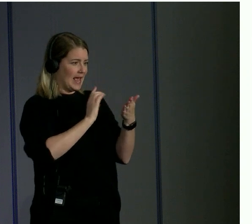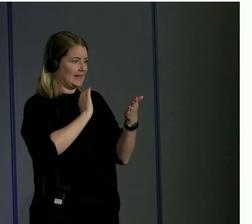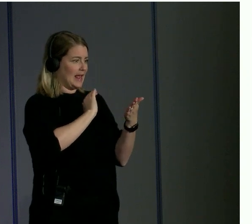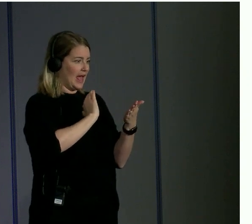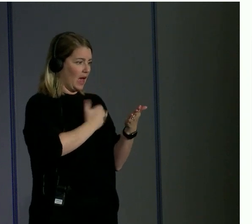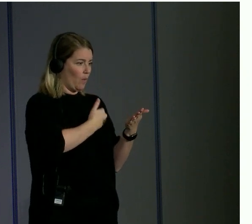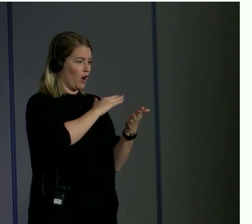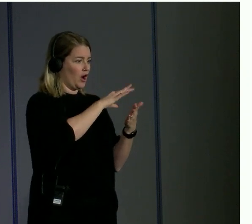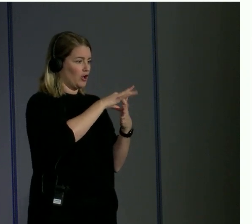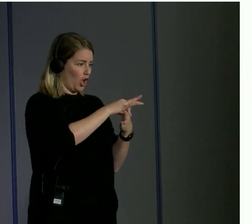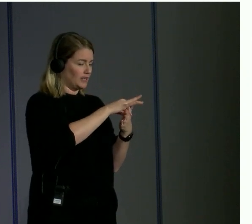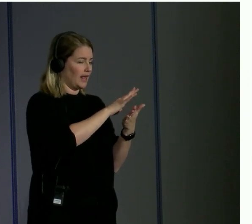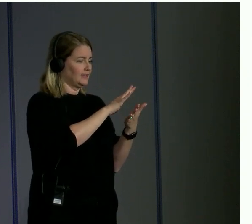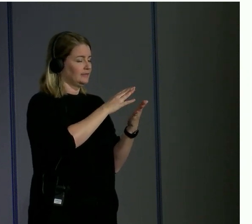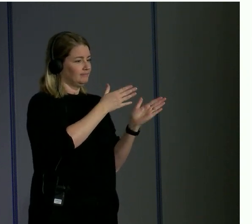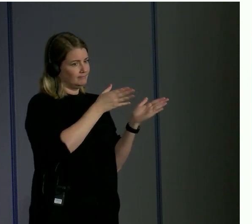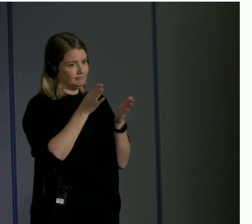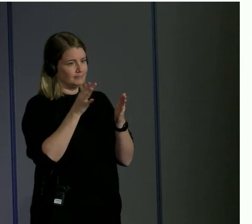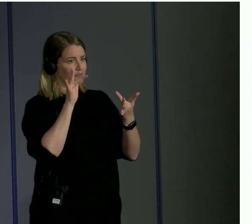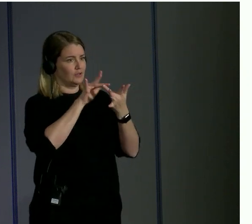And truth is accessibility benefits everyone. Everyone,